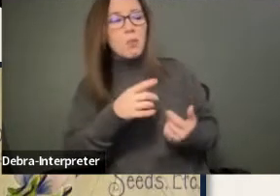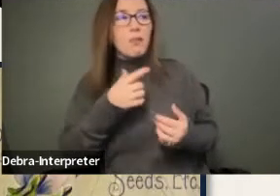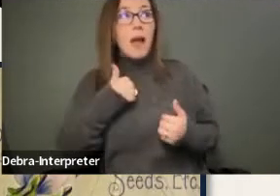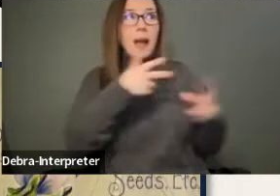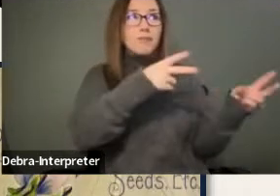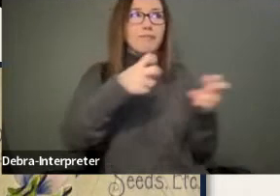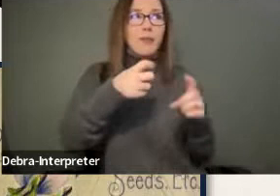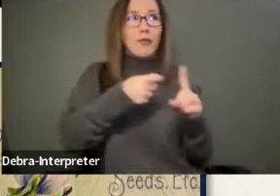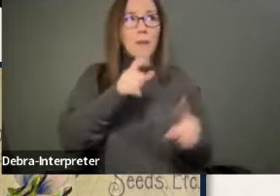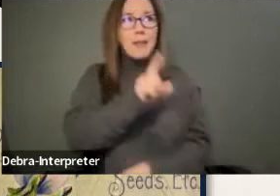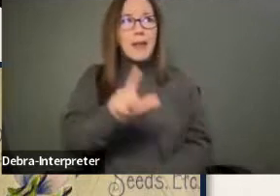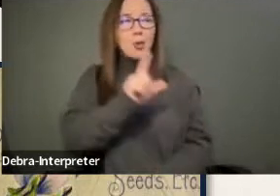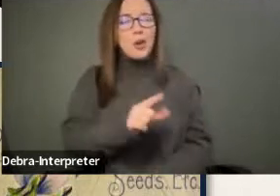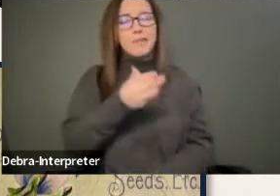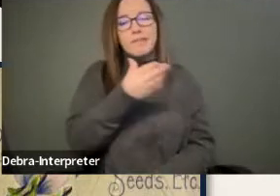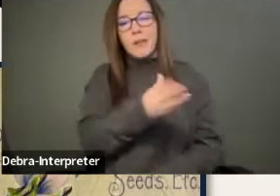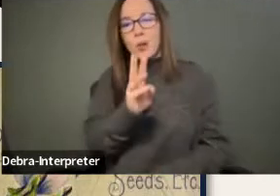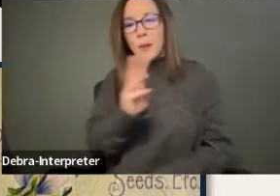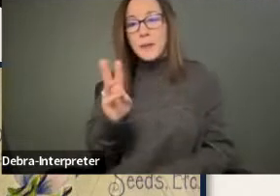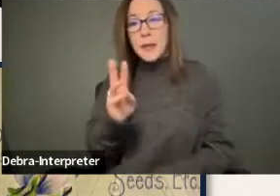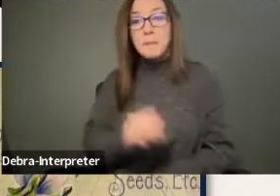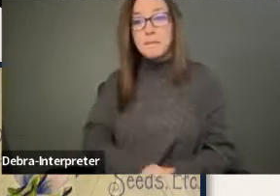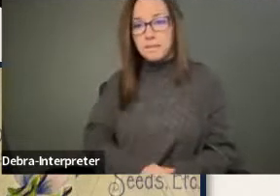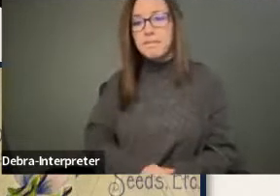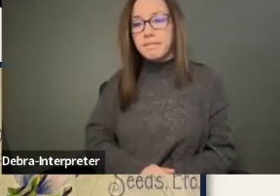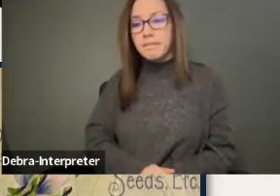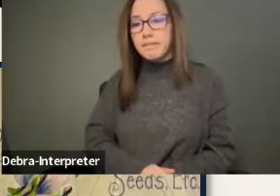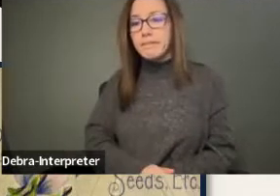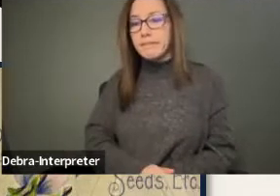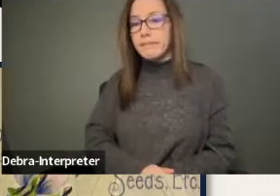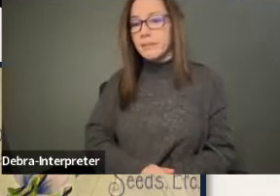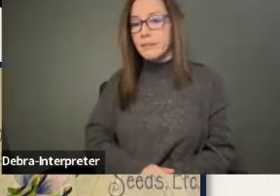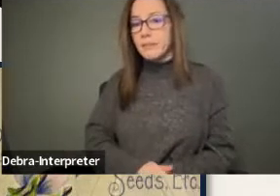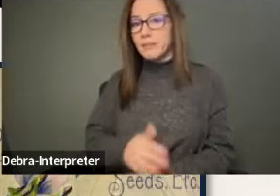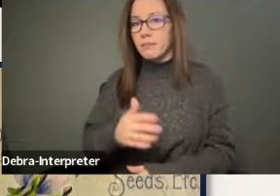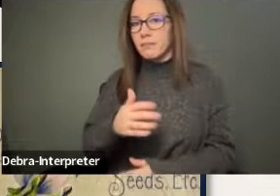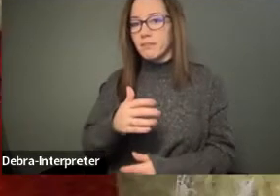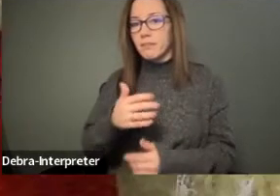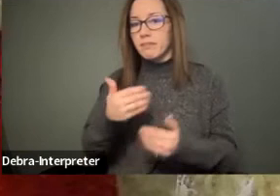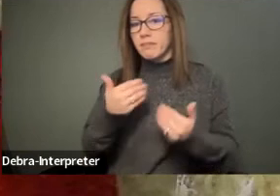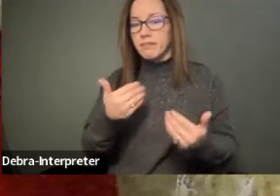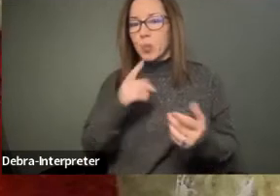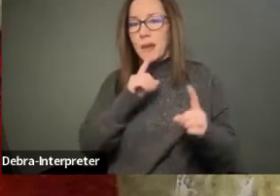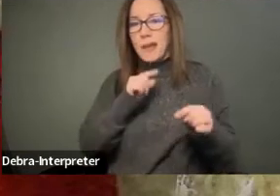for credits to be given back to the library, but that